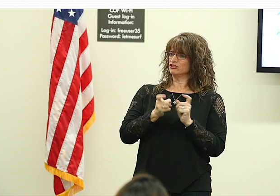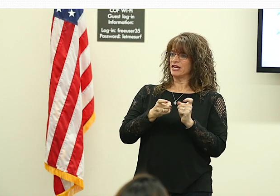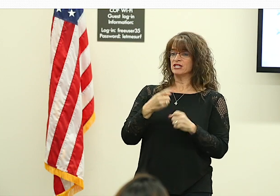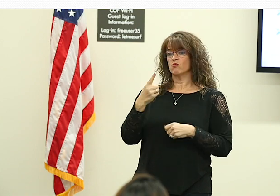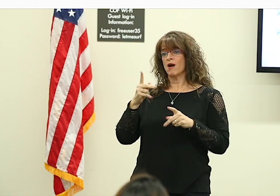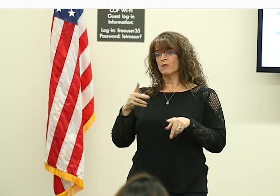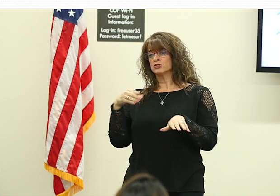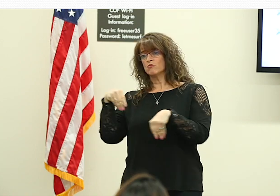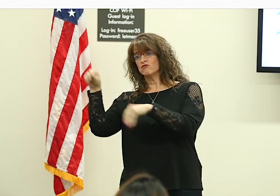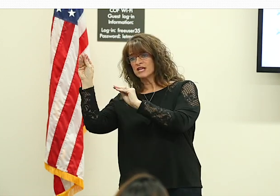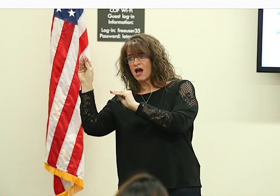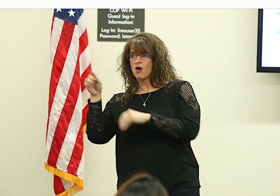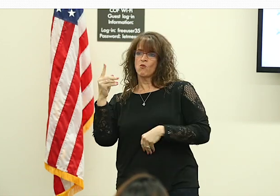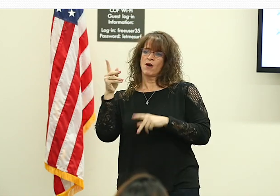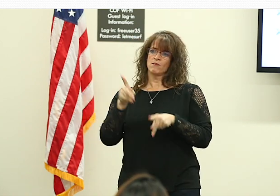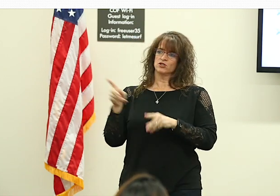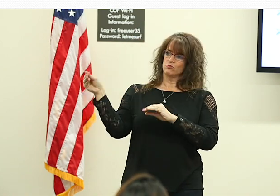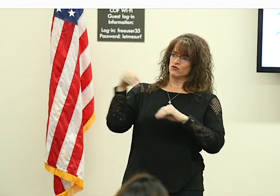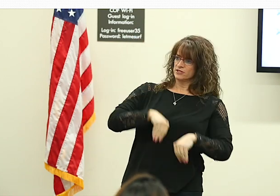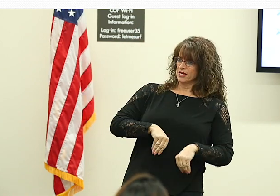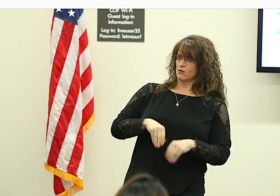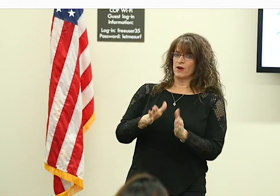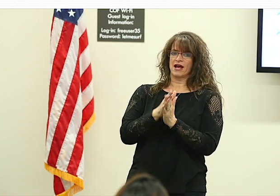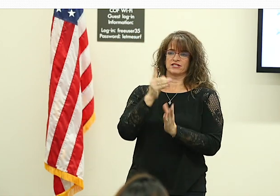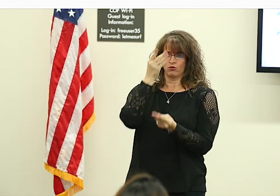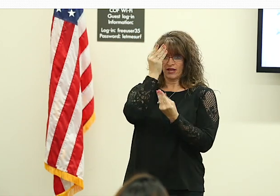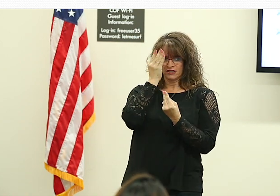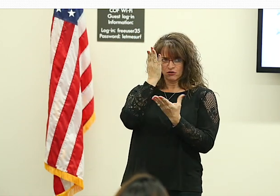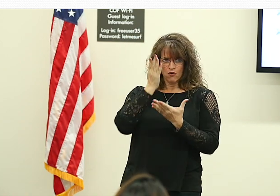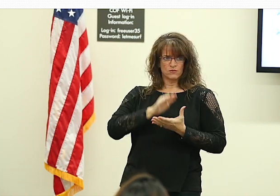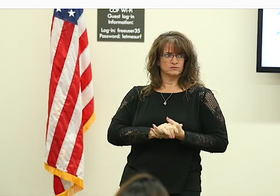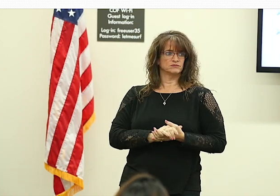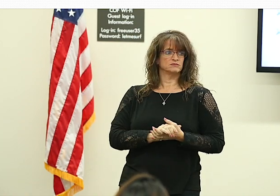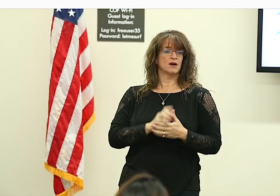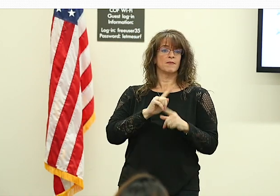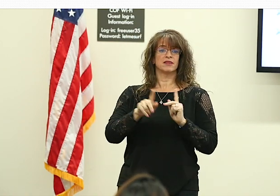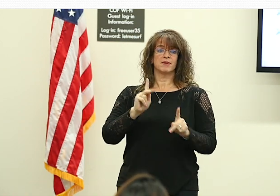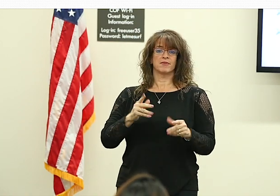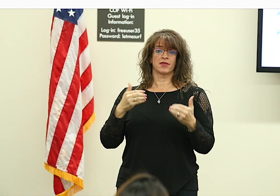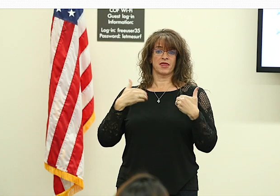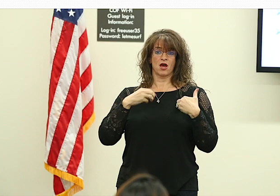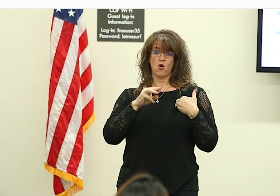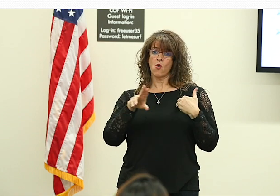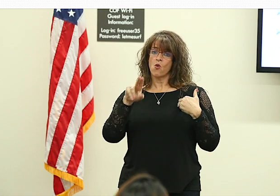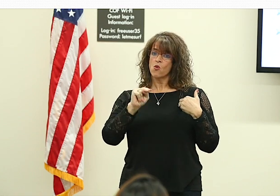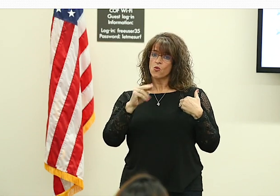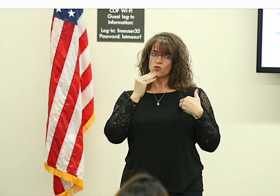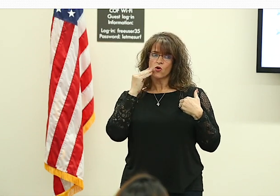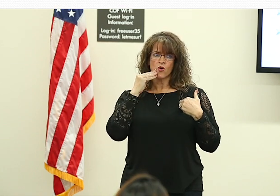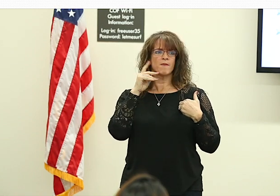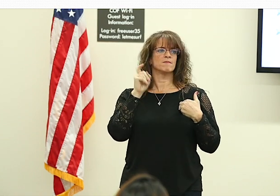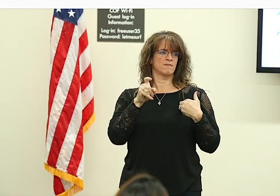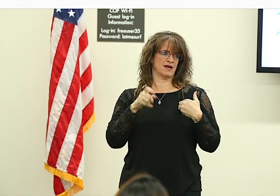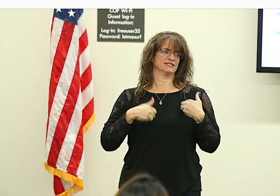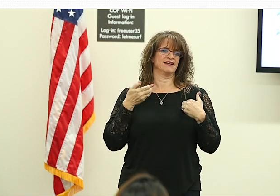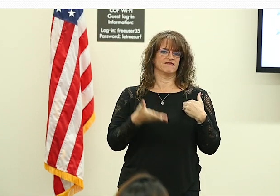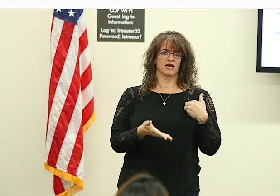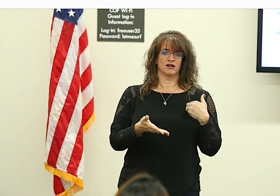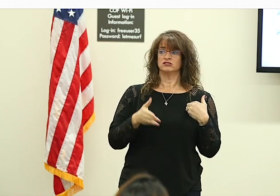that that's happening. So long as the people who do own the home continue to live there, that's fine. Children go to college,